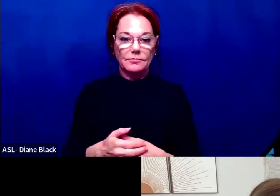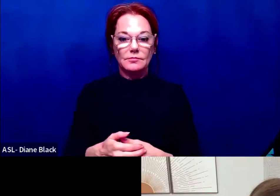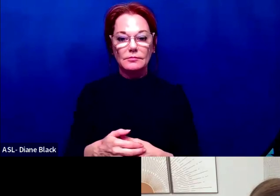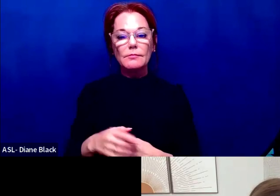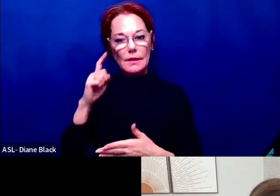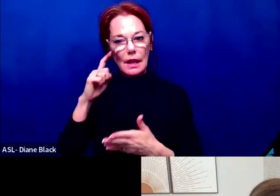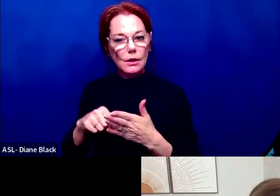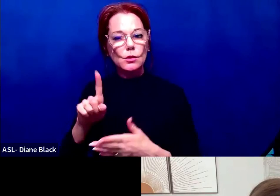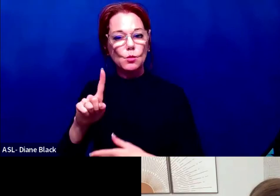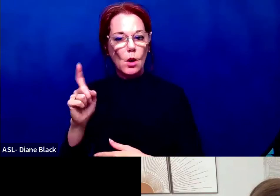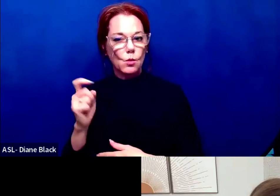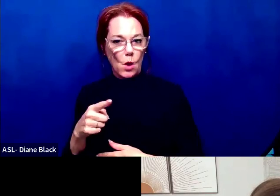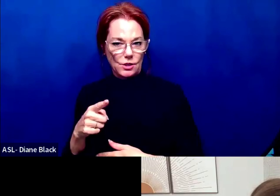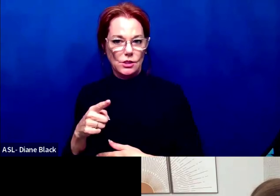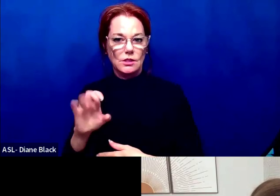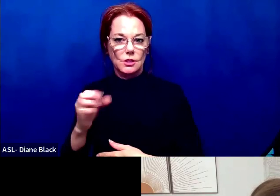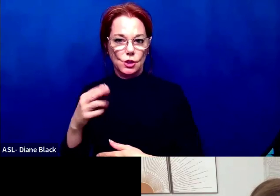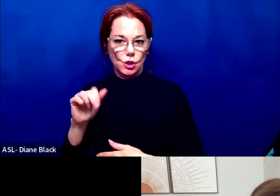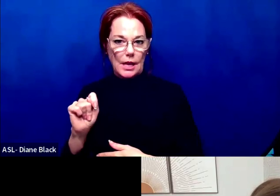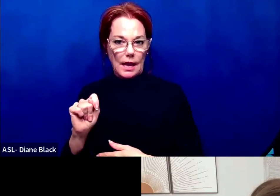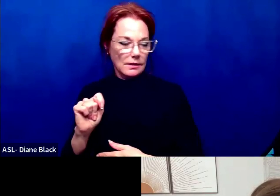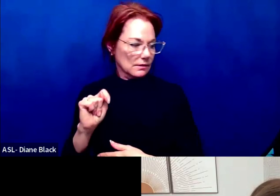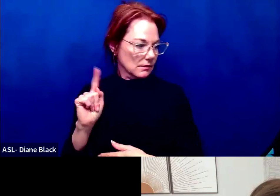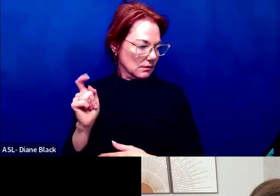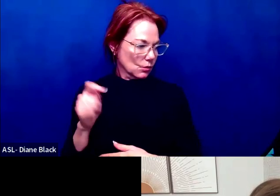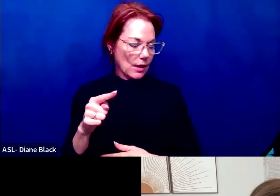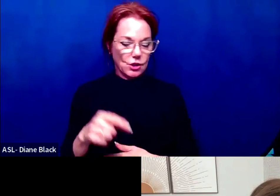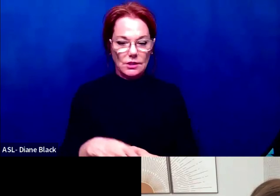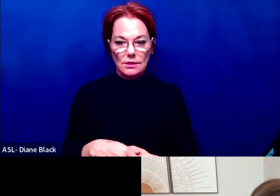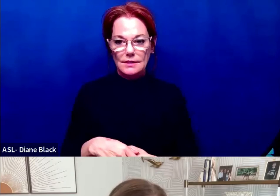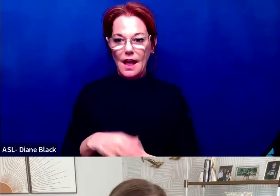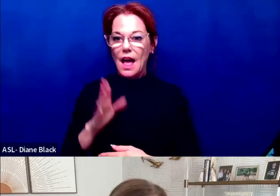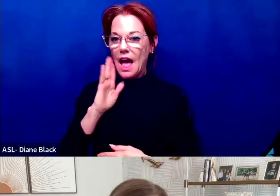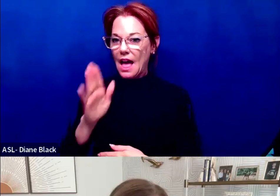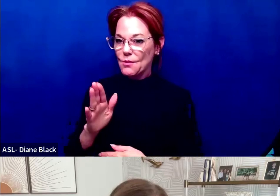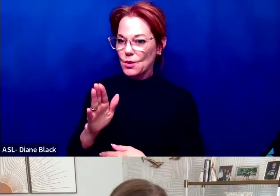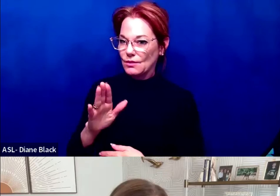question in the chat that I think, Eric, I'm going to turn it back over to you for a